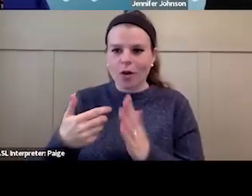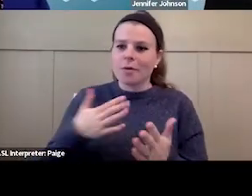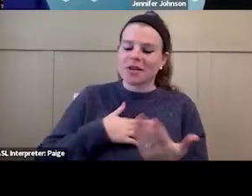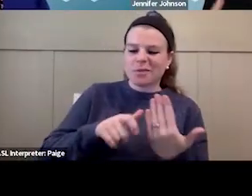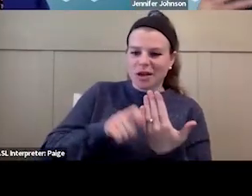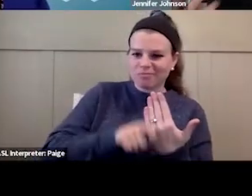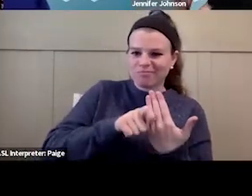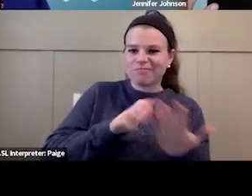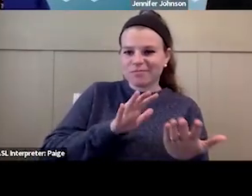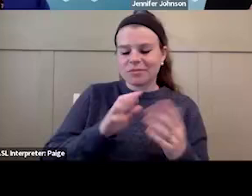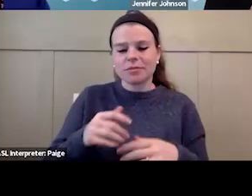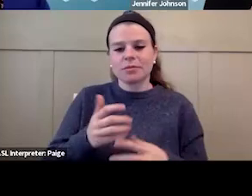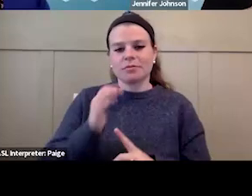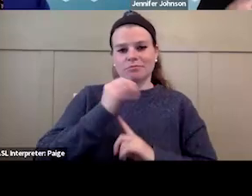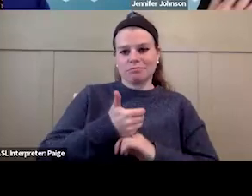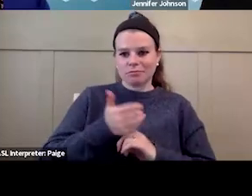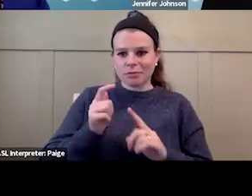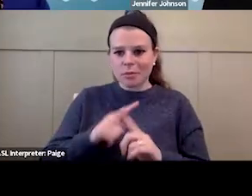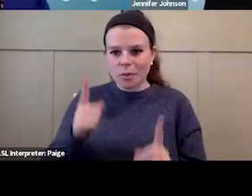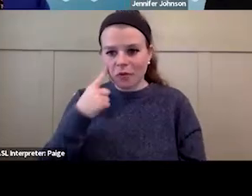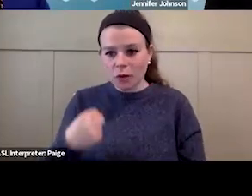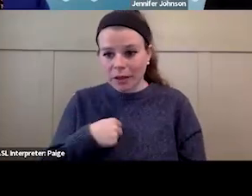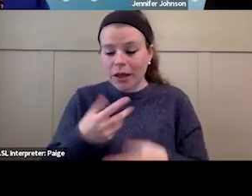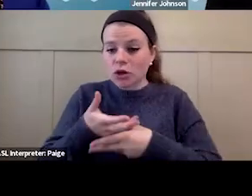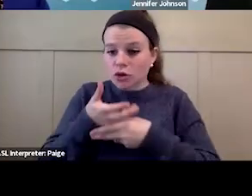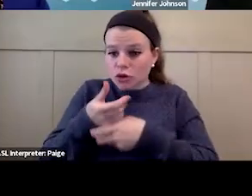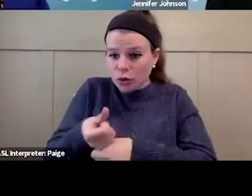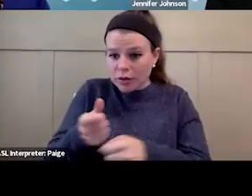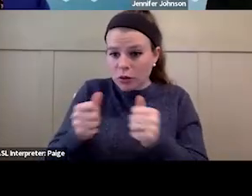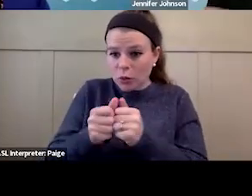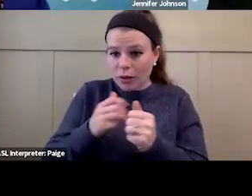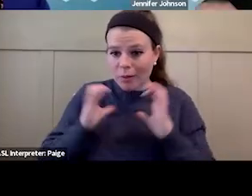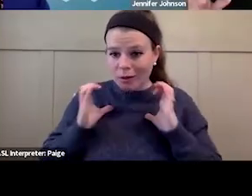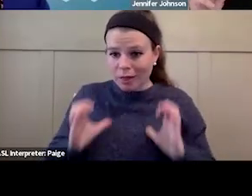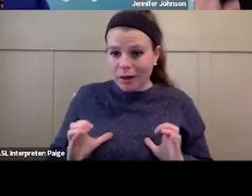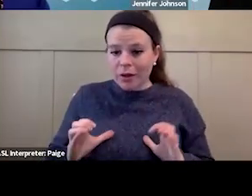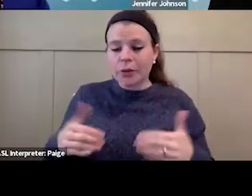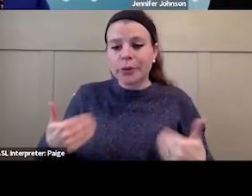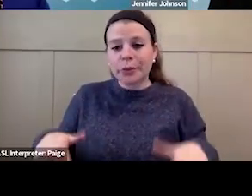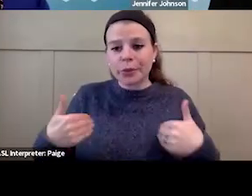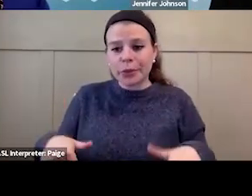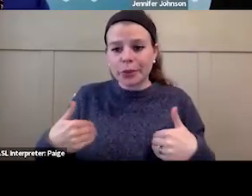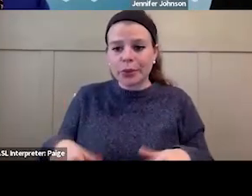But for me, trust with my client was absolutely essential.